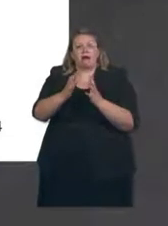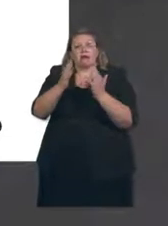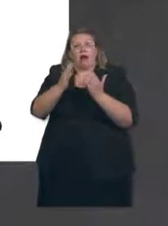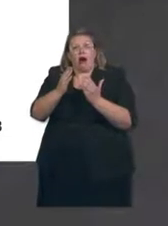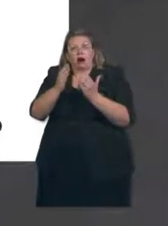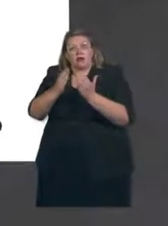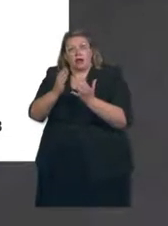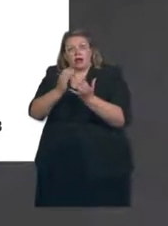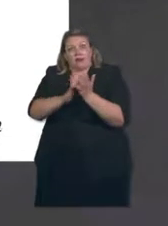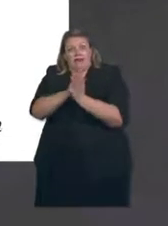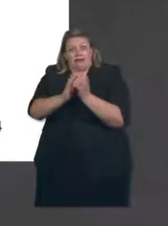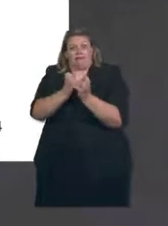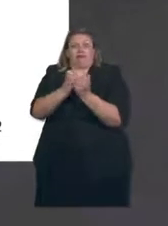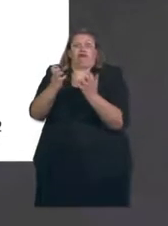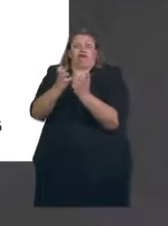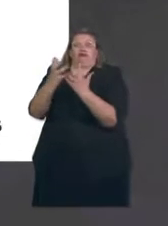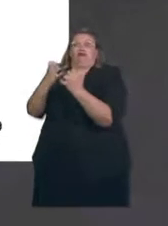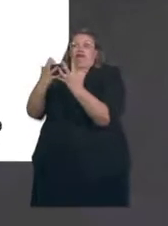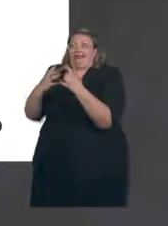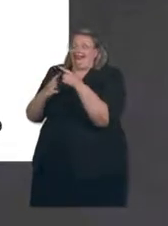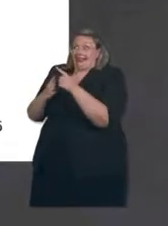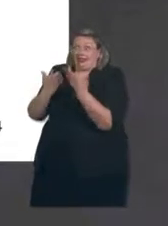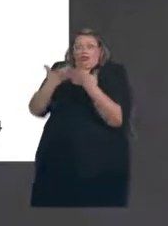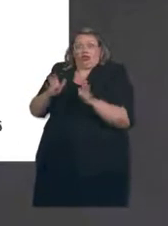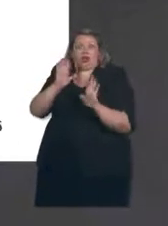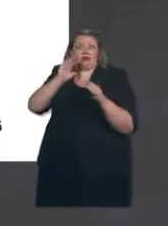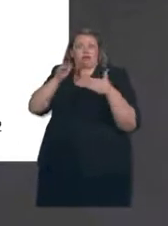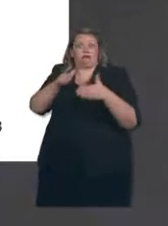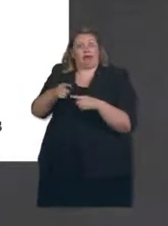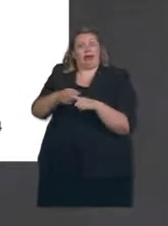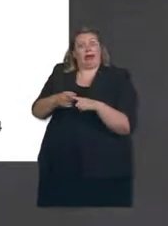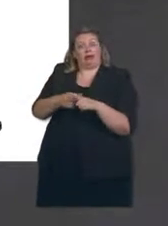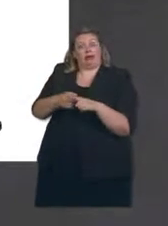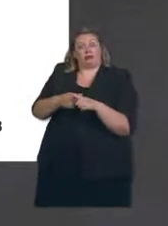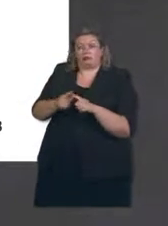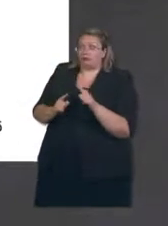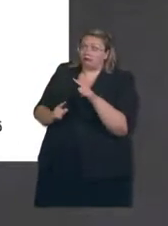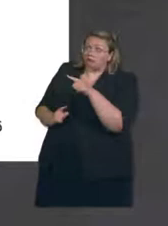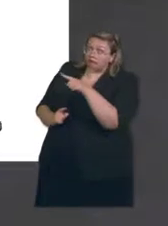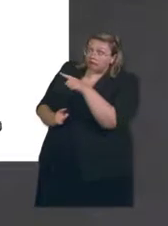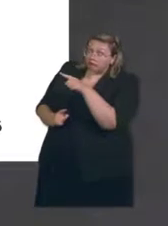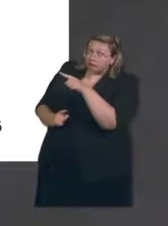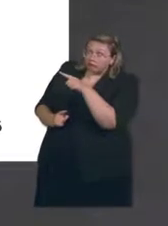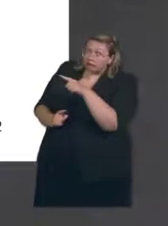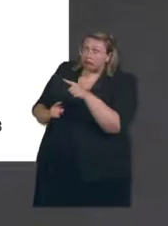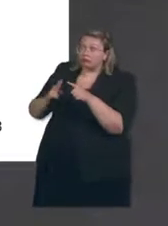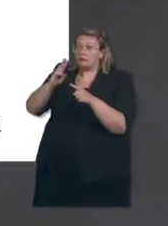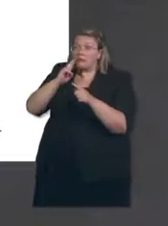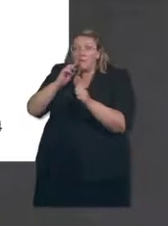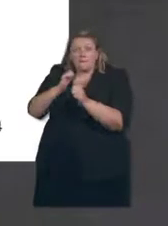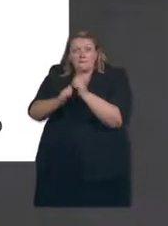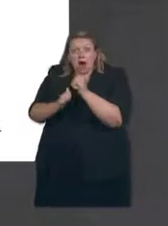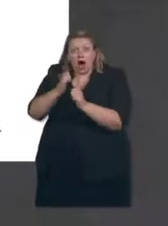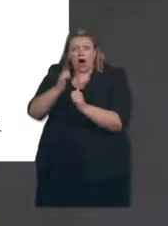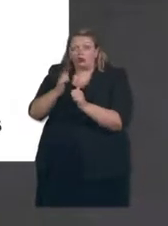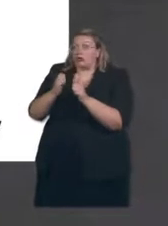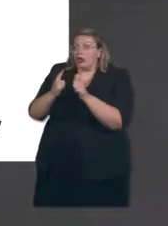As you can see, through March and trhough April The graphs just get darker and darker across the whole country